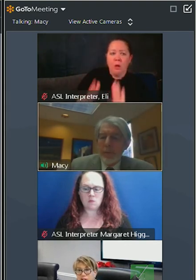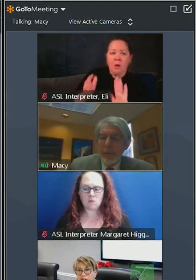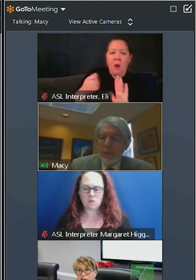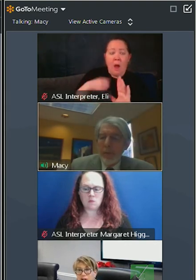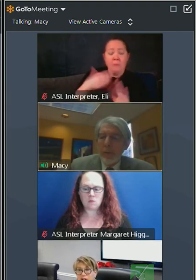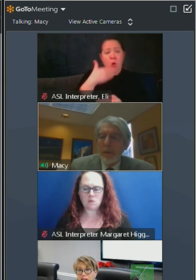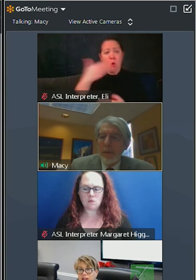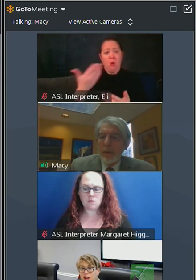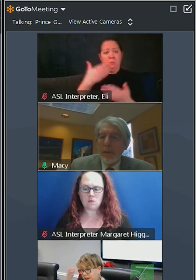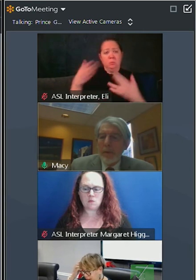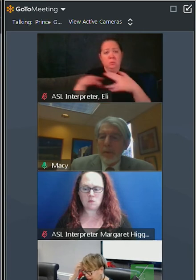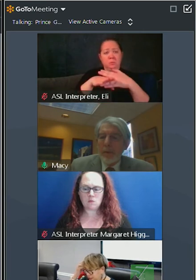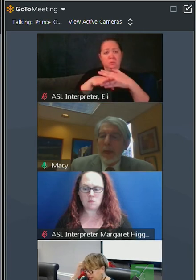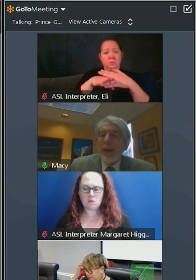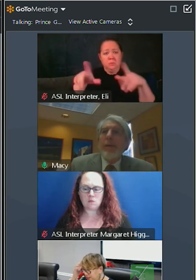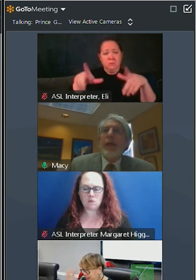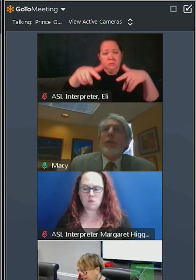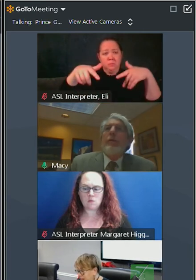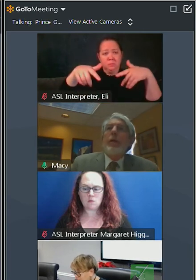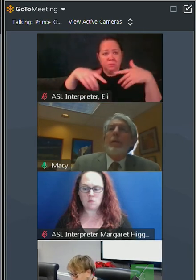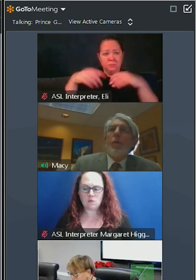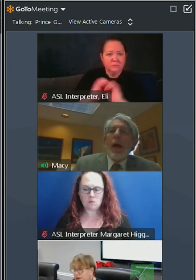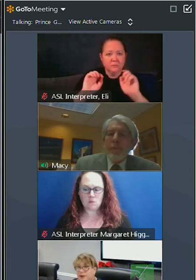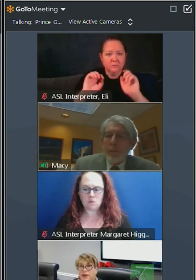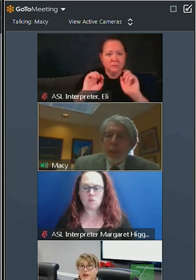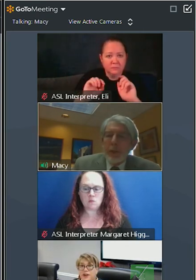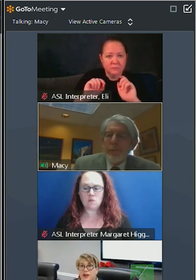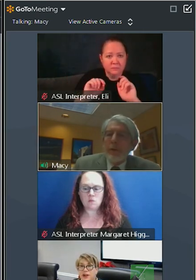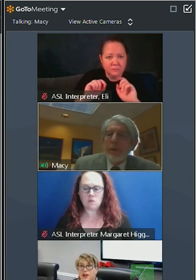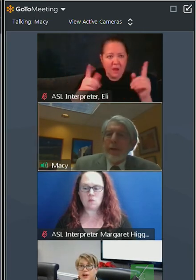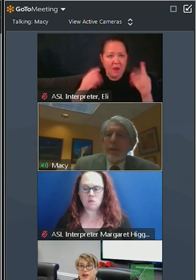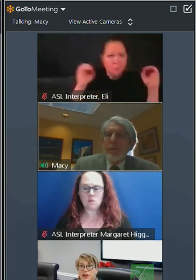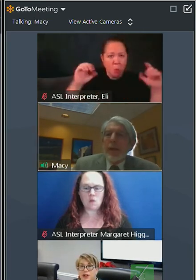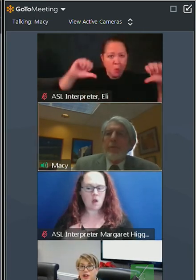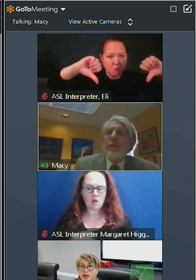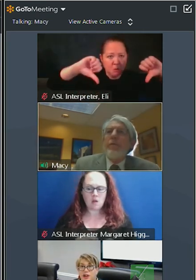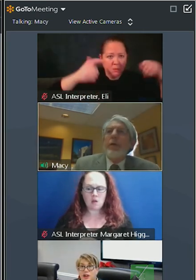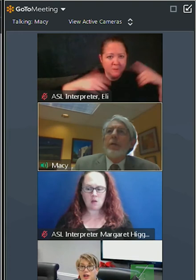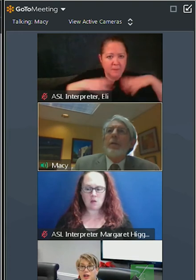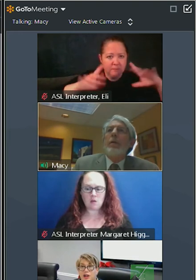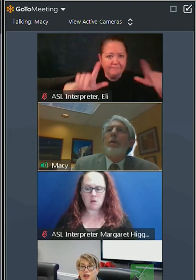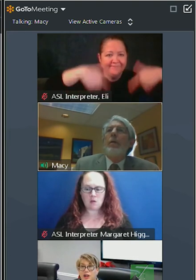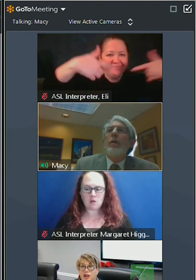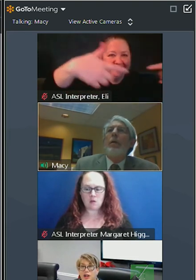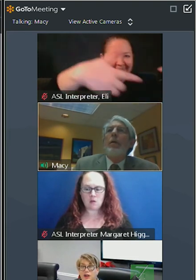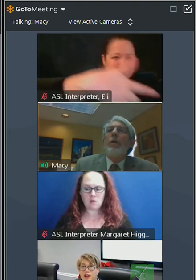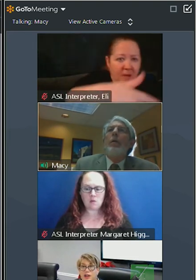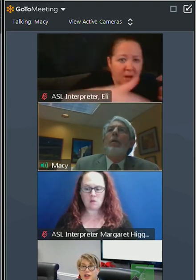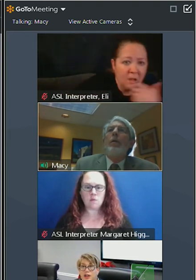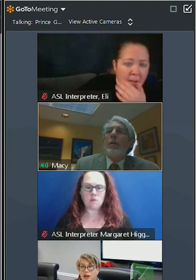okay. Okay. So let's do that. That's it. I have no objection if you do that as a matter of convenience. Okay.